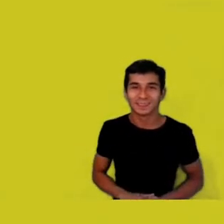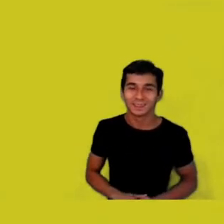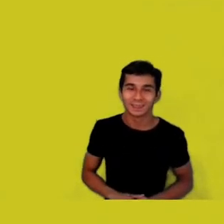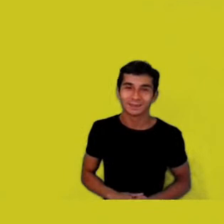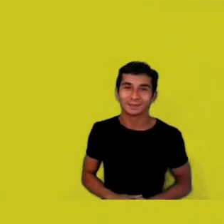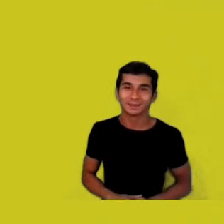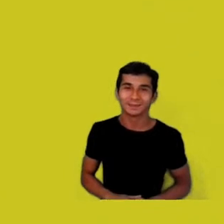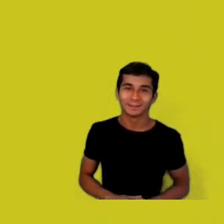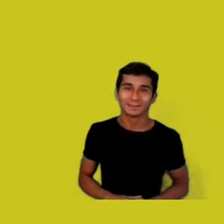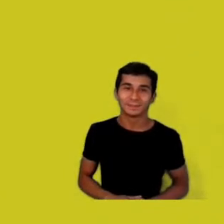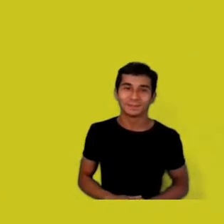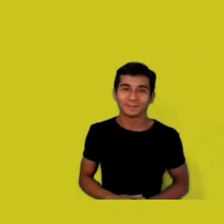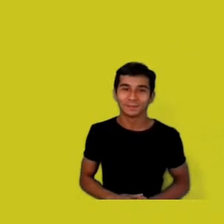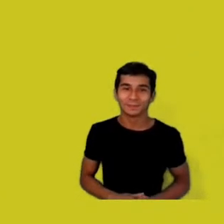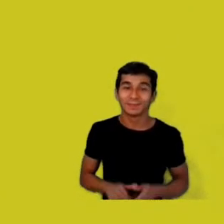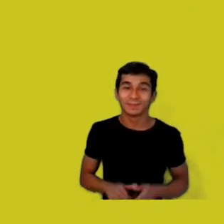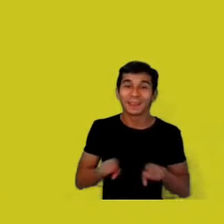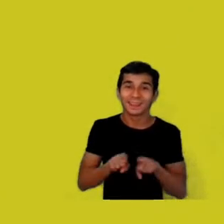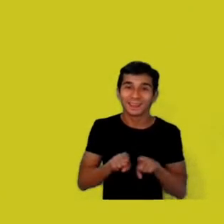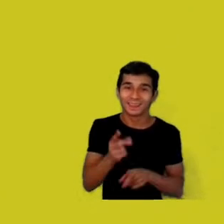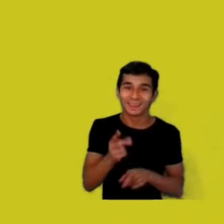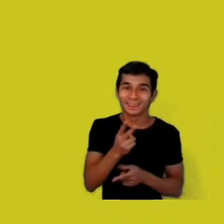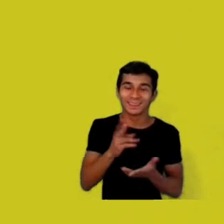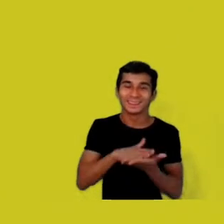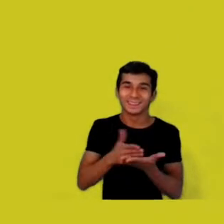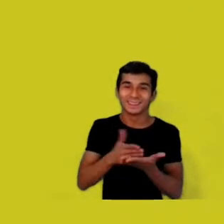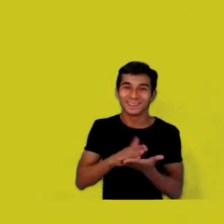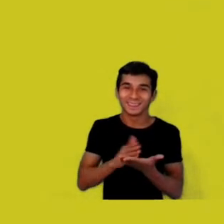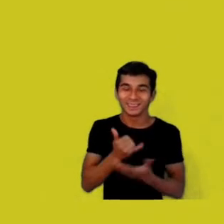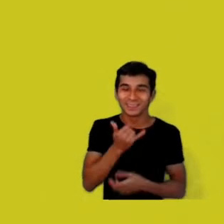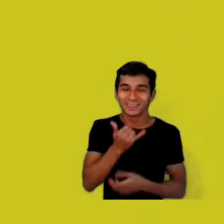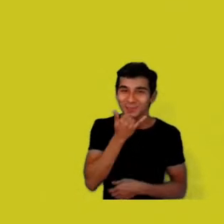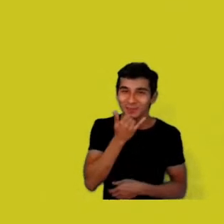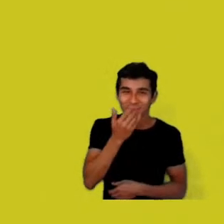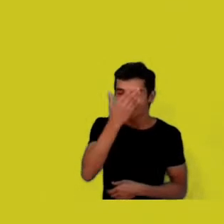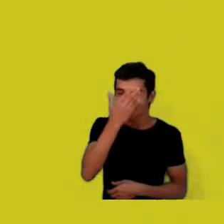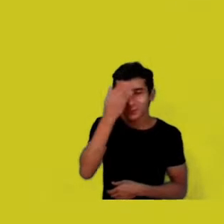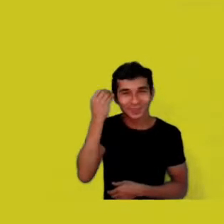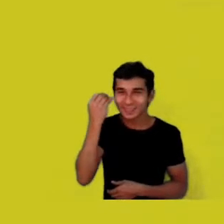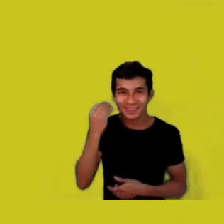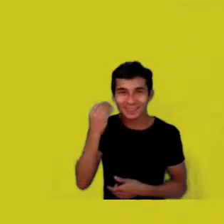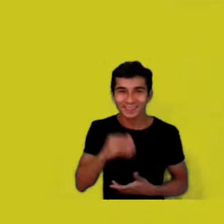Ah, the interpreters, sorry. I forgot about them now.